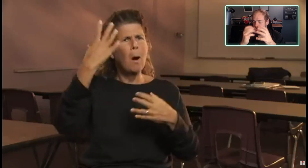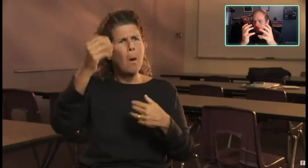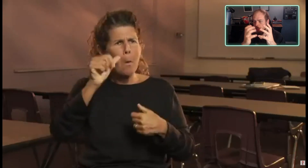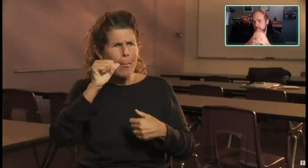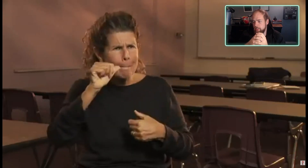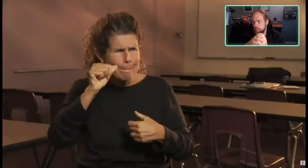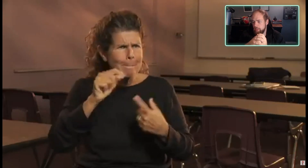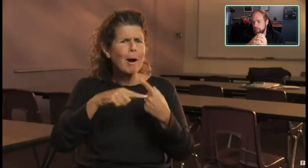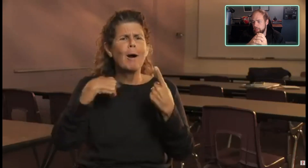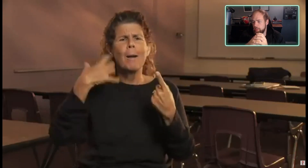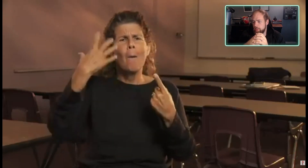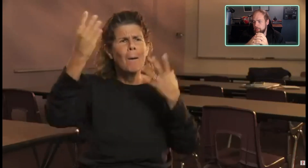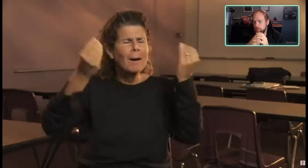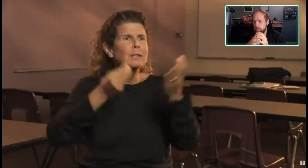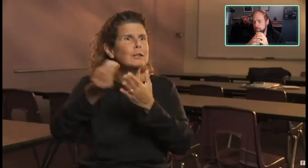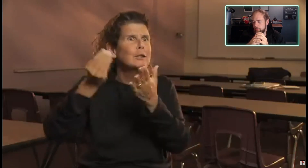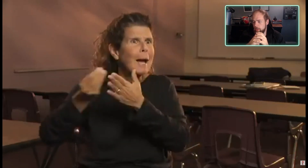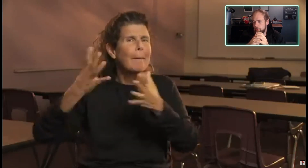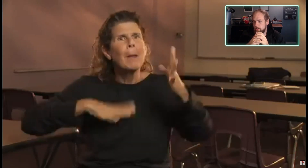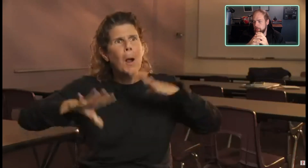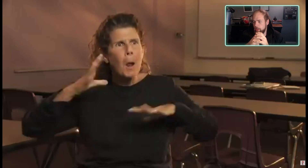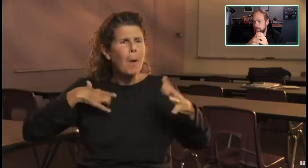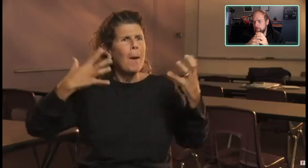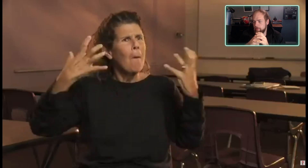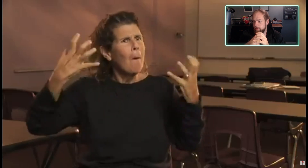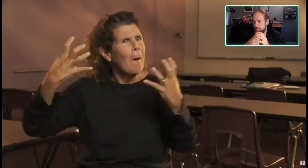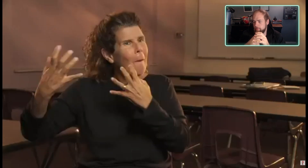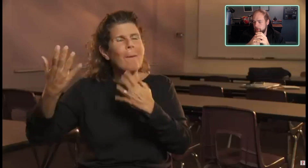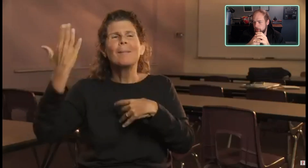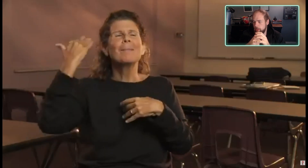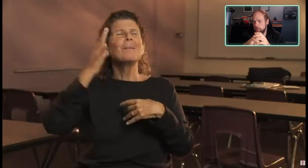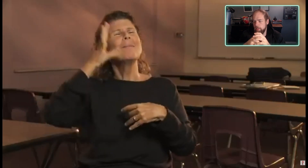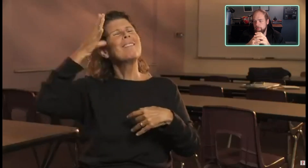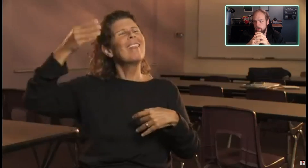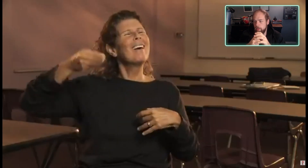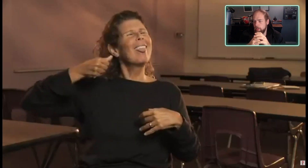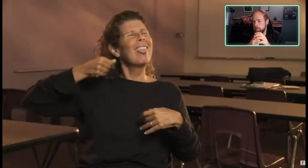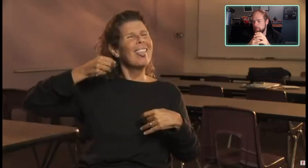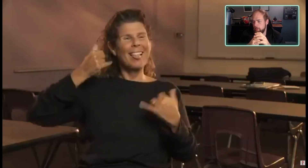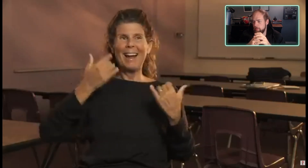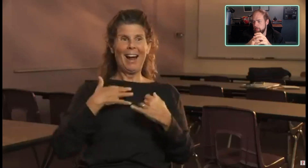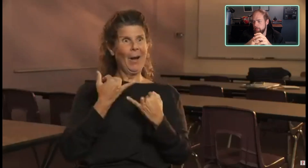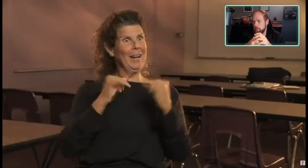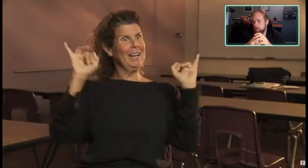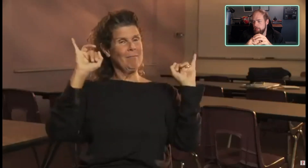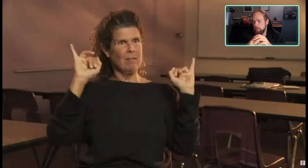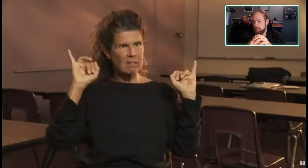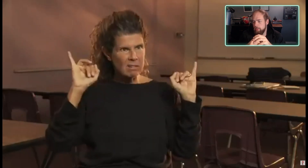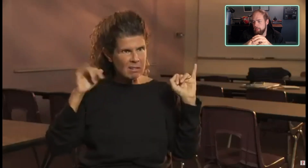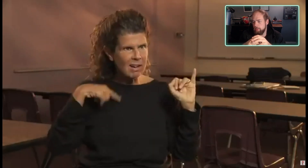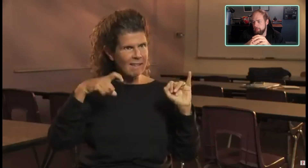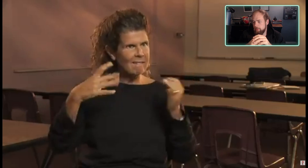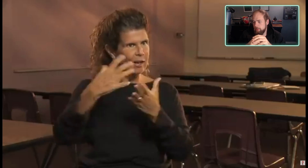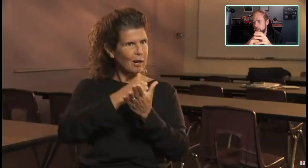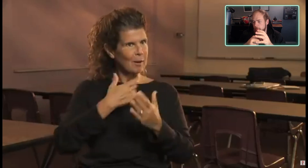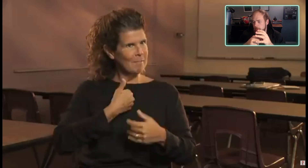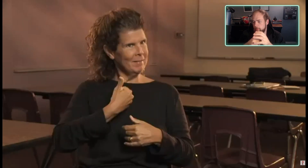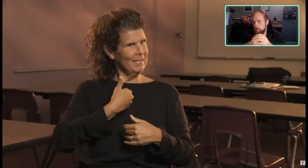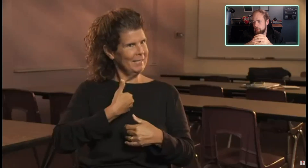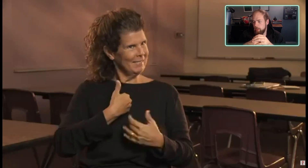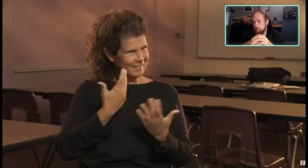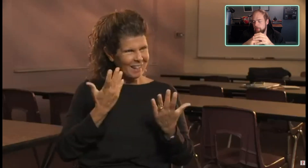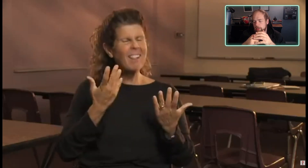partying you know college life drinking partying whatever now I'm independent now I have to earn